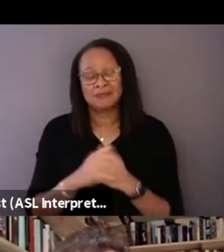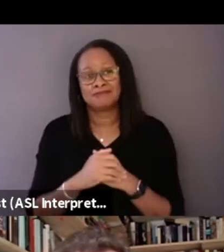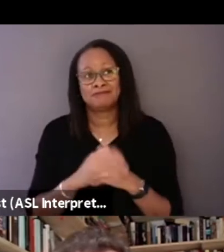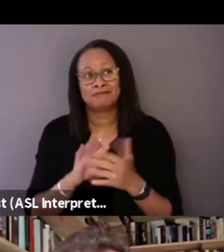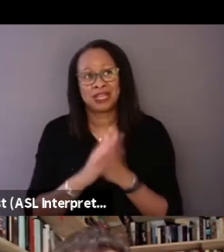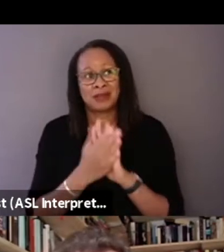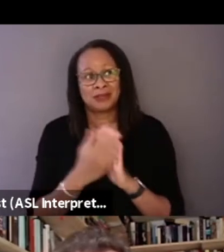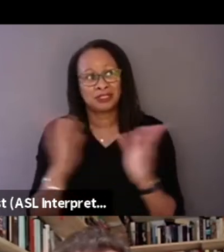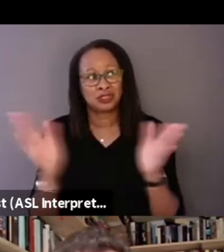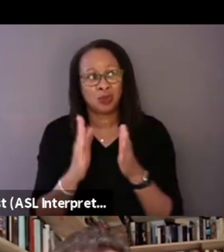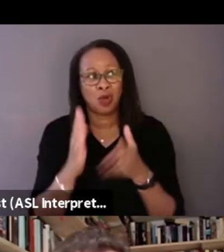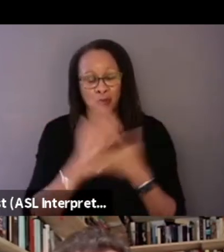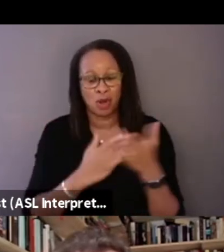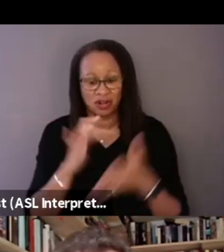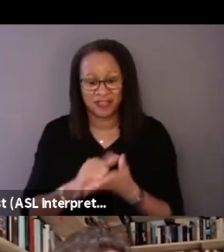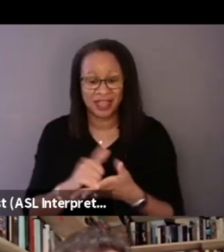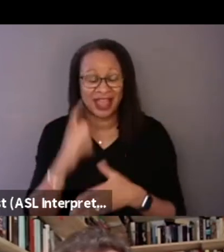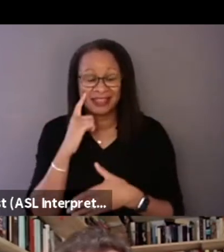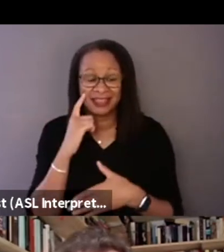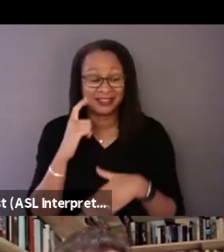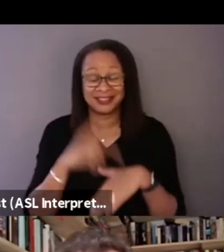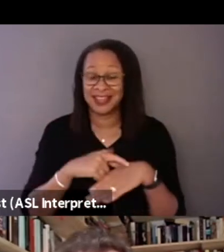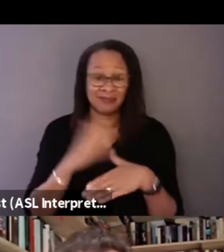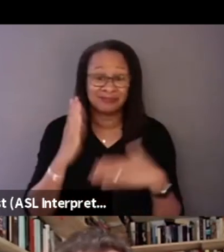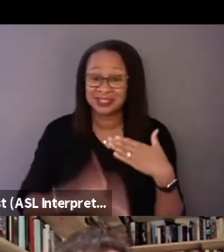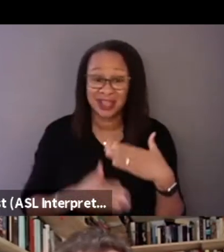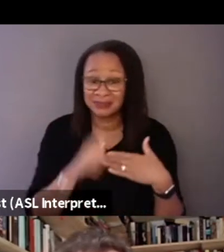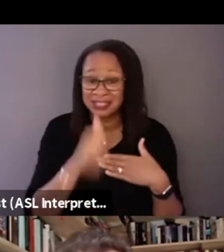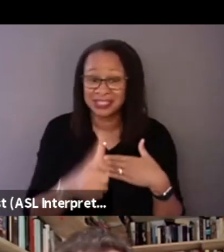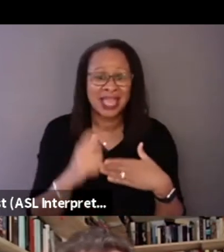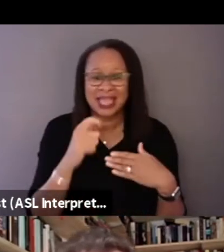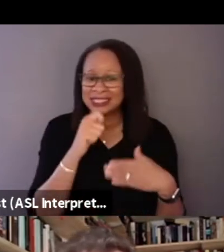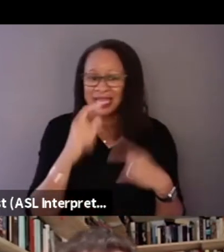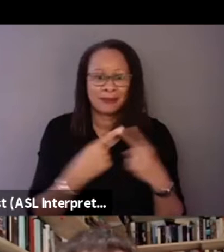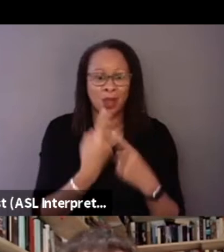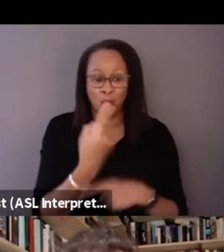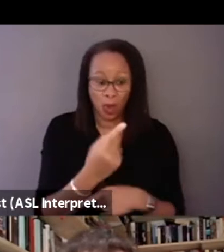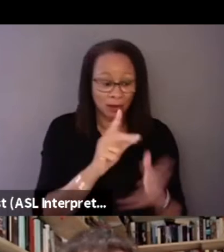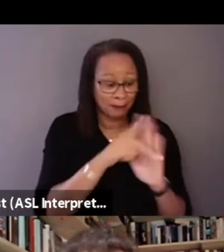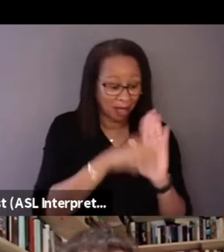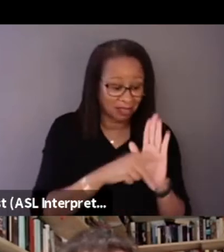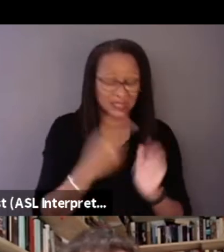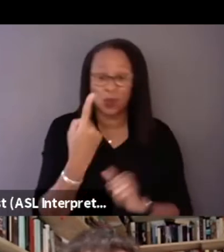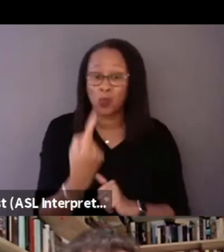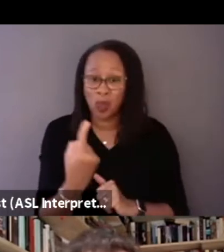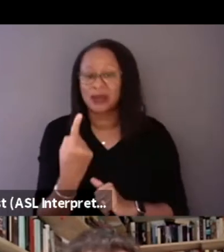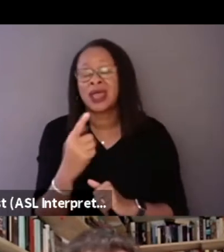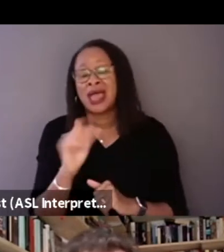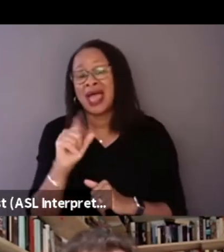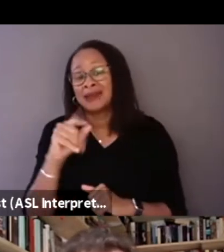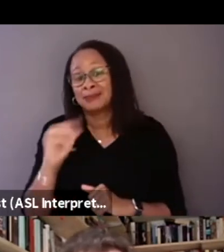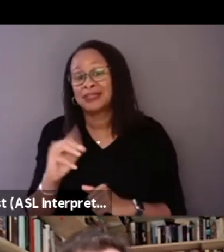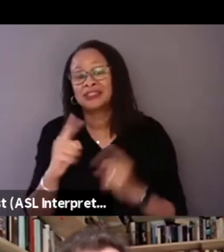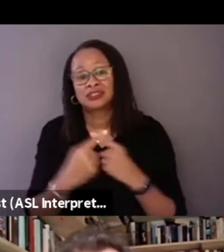And I think the messages is not about one administration or one policy, but it's about speaking truth to power.